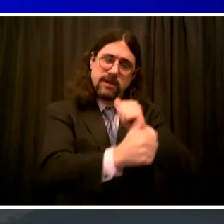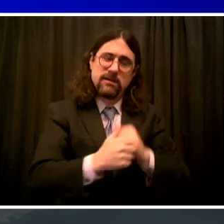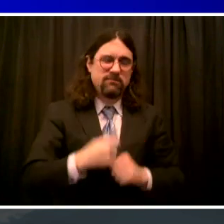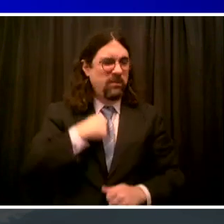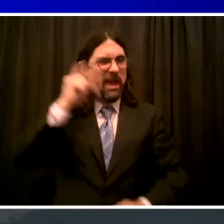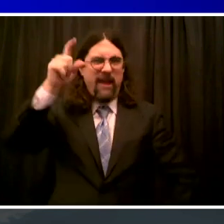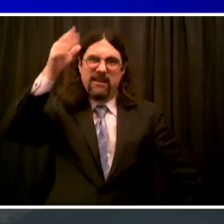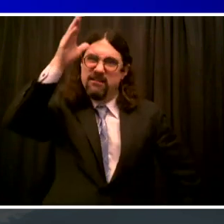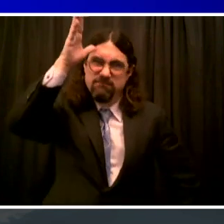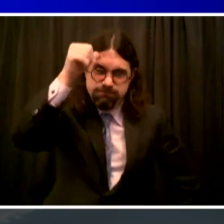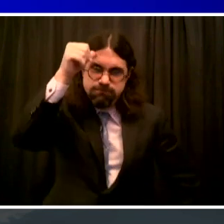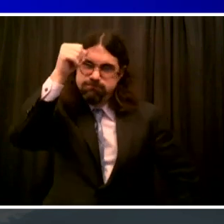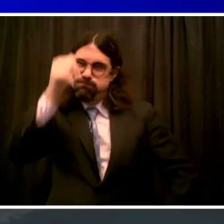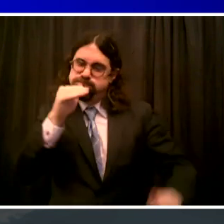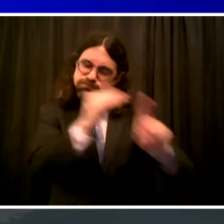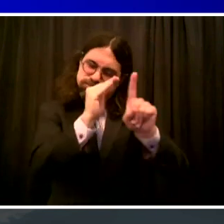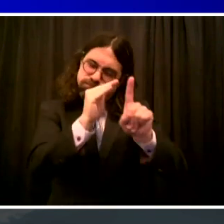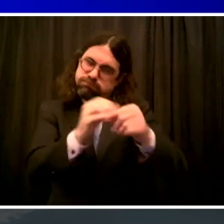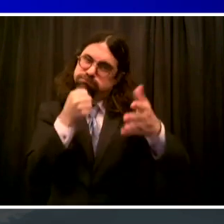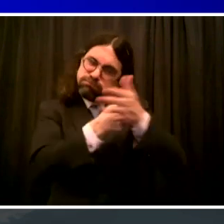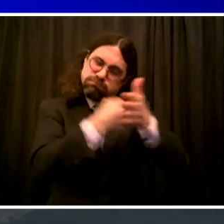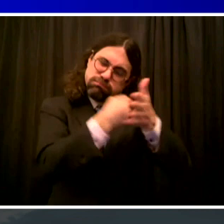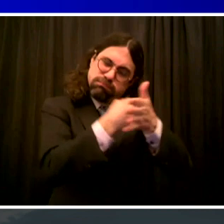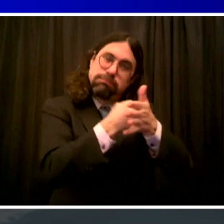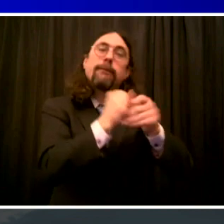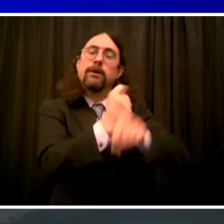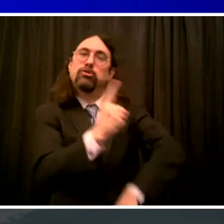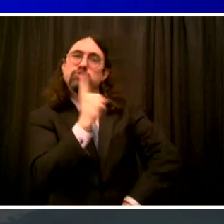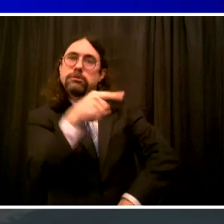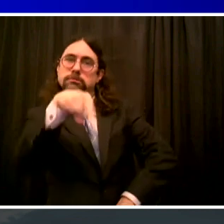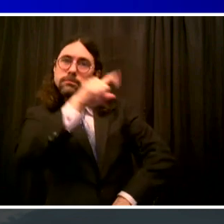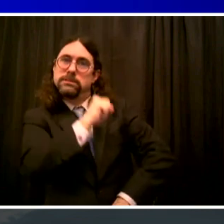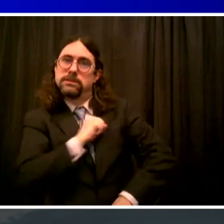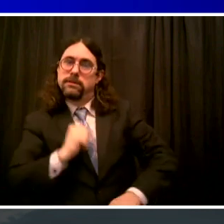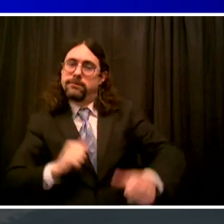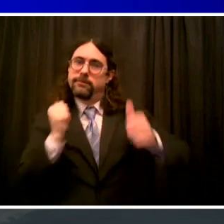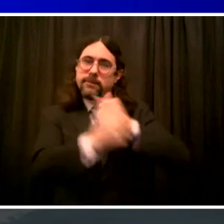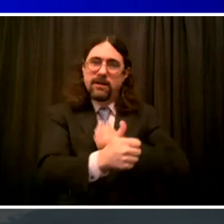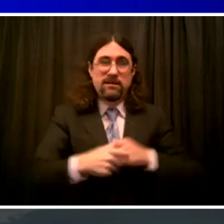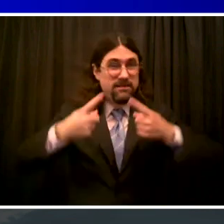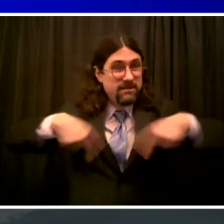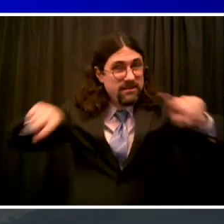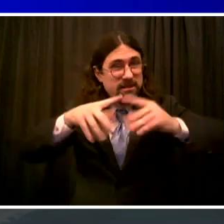IT'S GOING TO BE A FIGHT, UNQUESTIONABLY, BUT IT'S A FIGHT WE CAN WIN